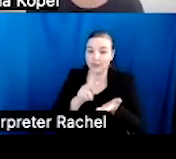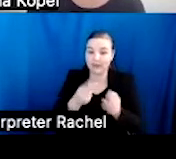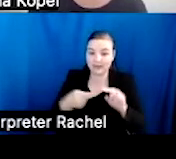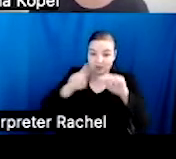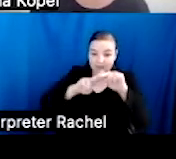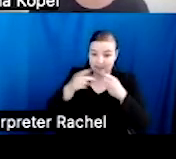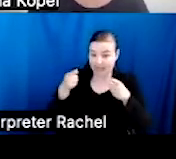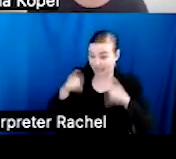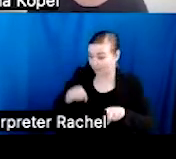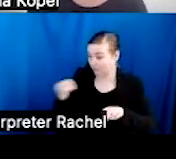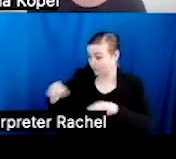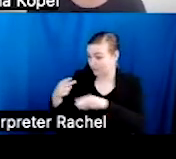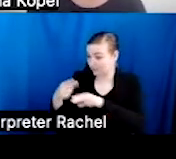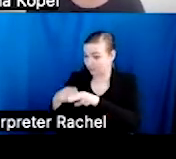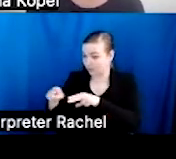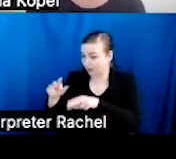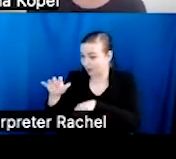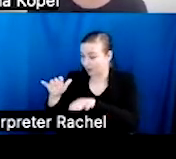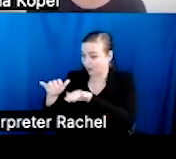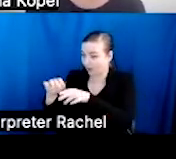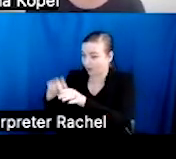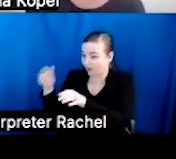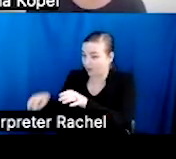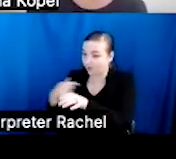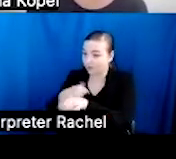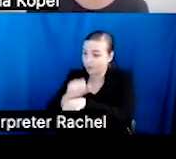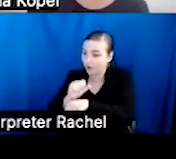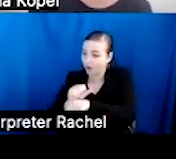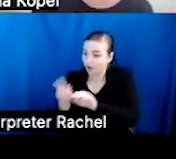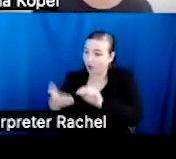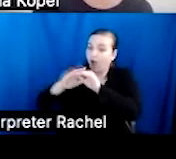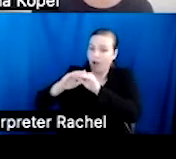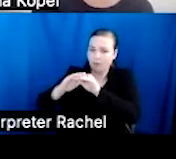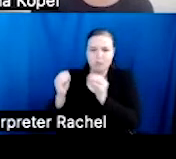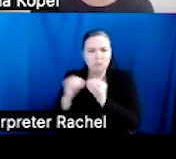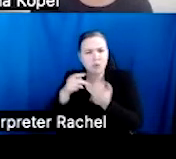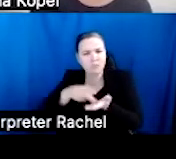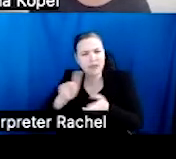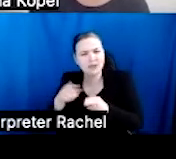temporarily, and the right to hold Union meetings at the Museum. Everything that made it into a into